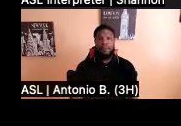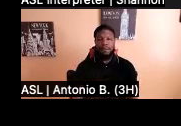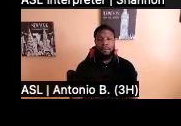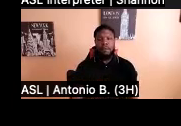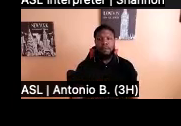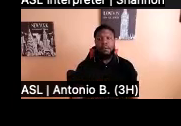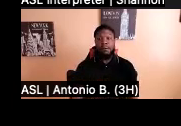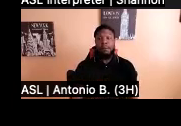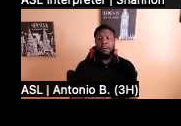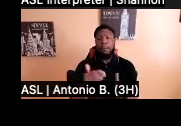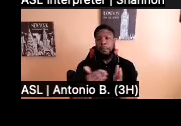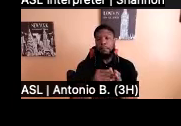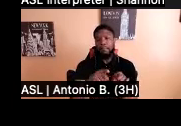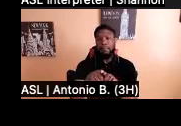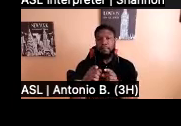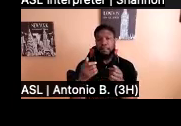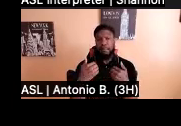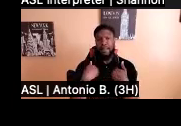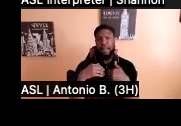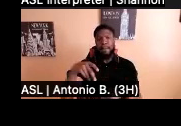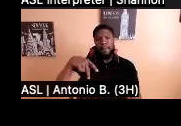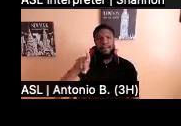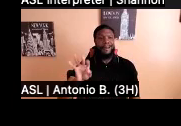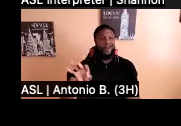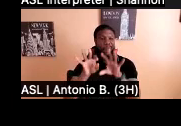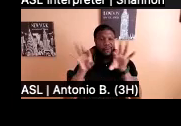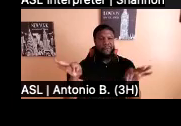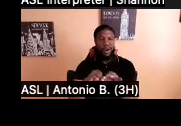Again, there is also a fillable PDF form that students can complete